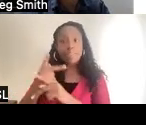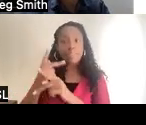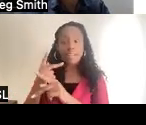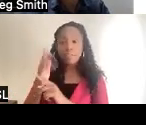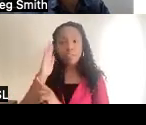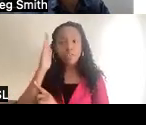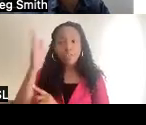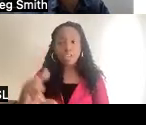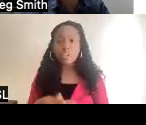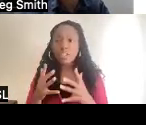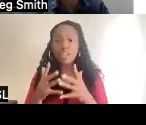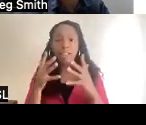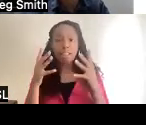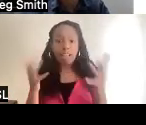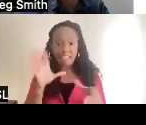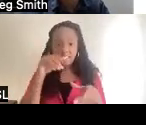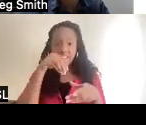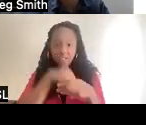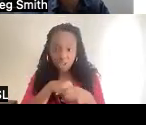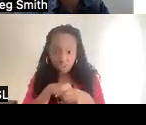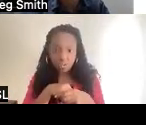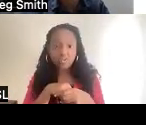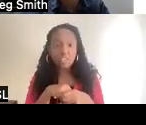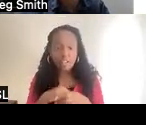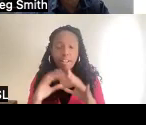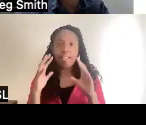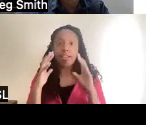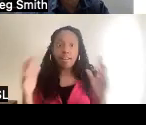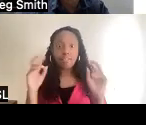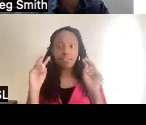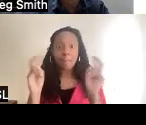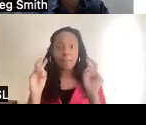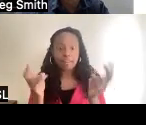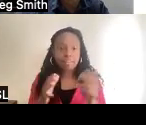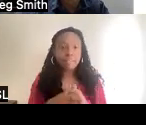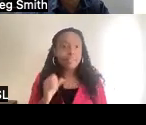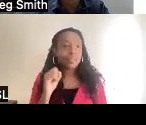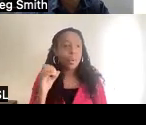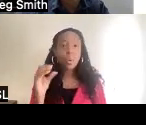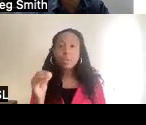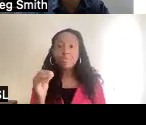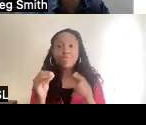so there's a lot that goes into that and a lot of topics um so you know the the big topic that I try